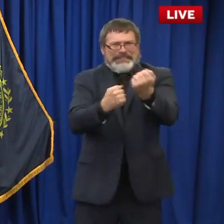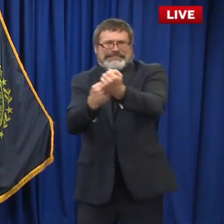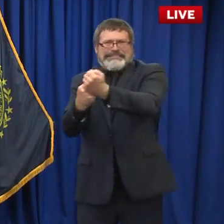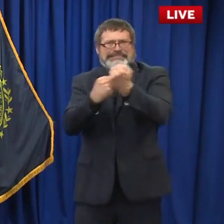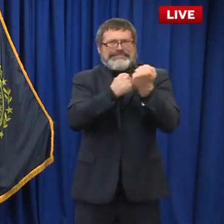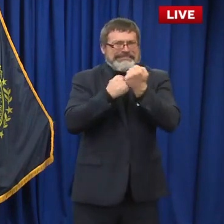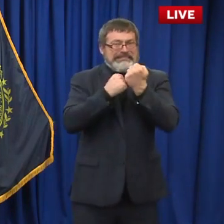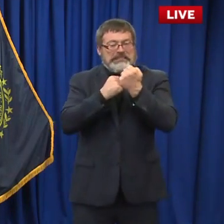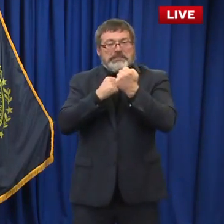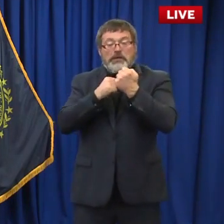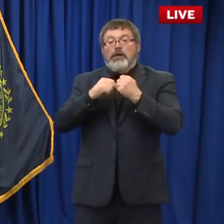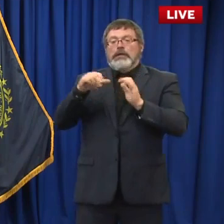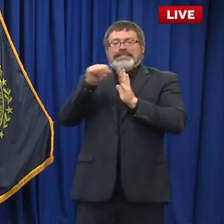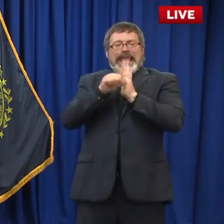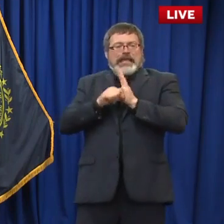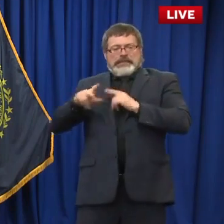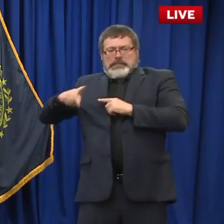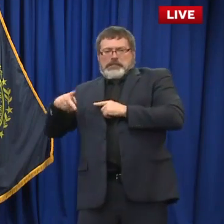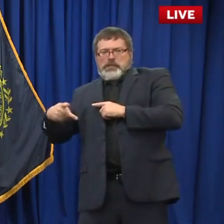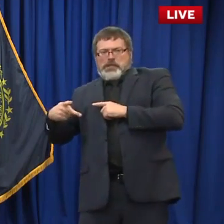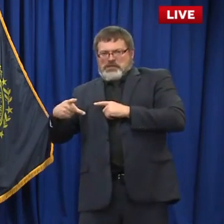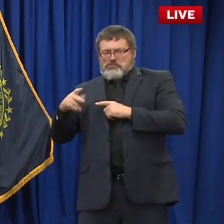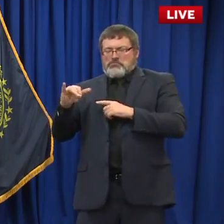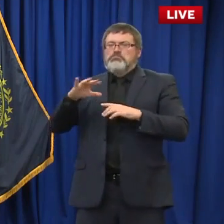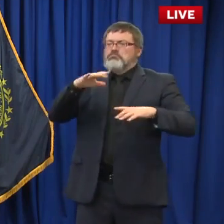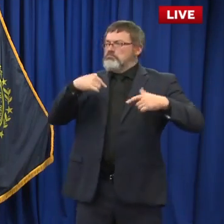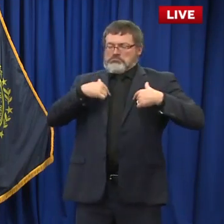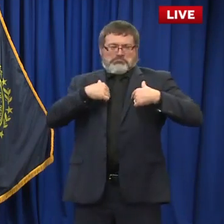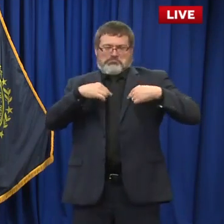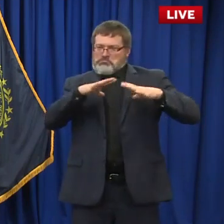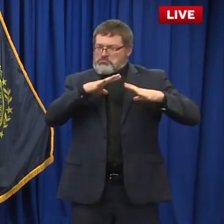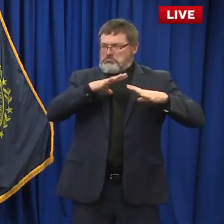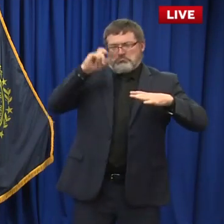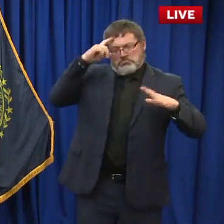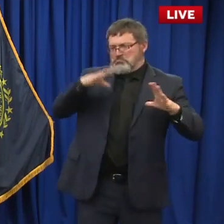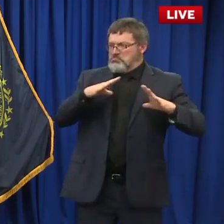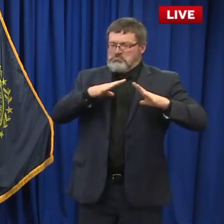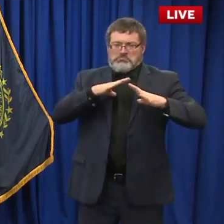AND WE UNDERSTOOD THAT MISSION AND WE PLAYED EXACTLY BY THE RULES SO TO SAY.